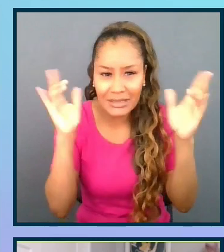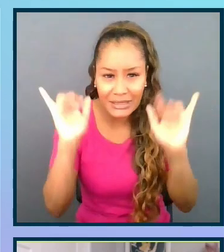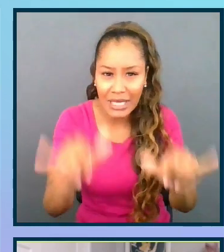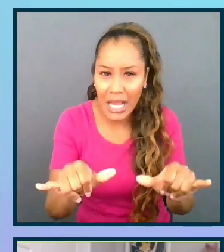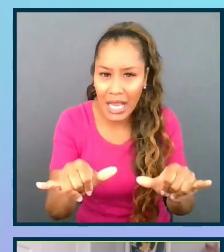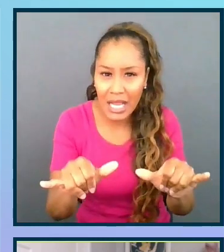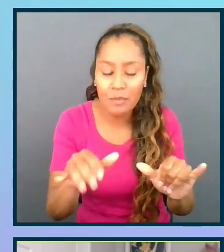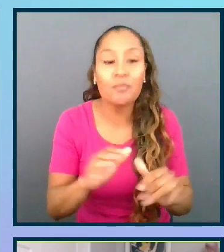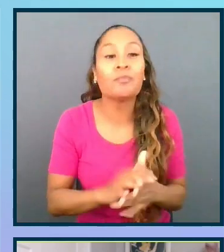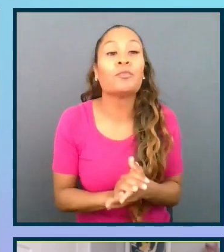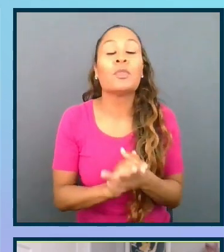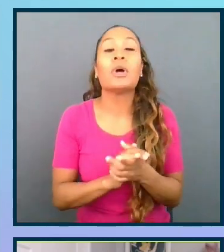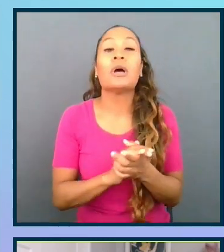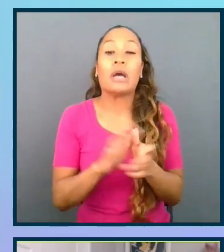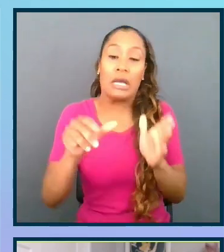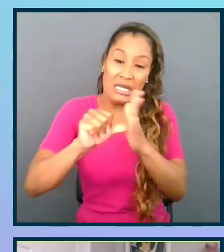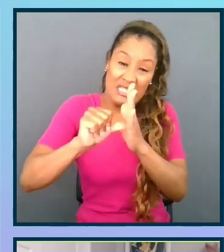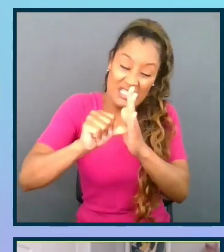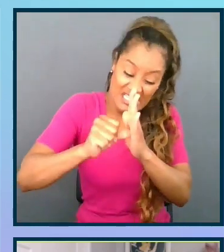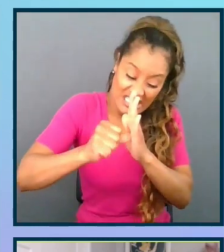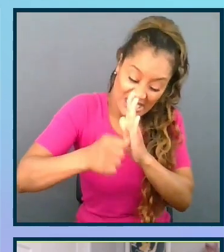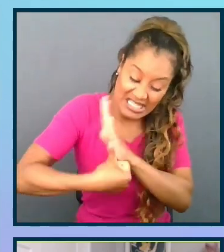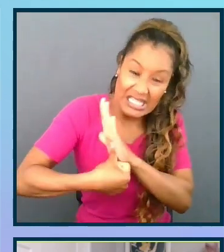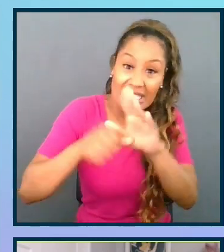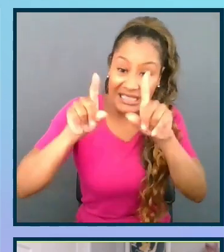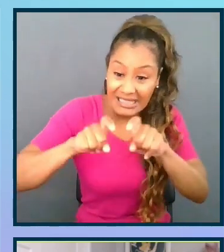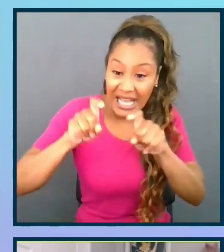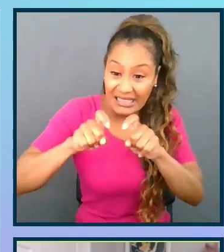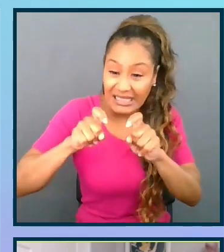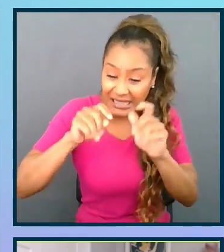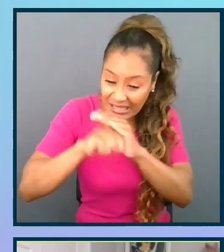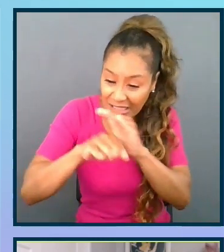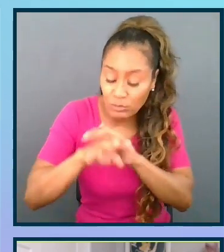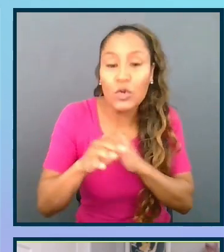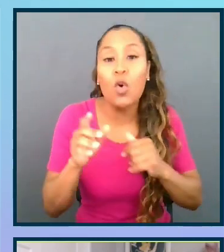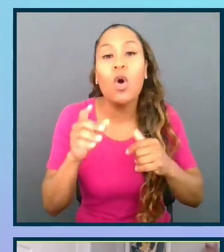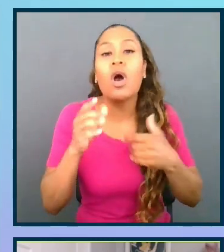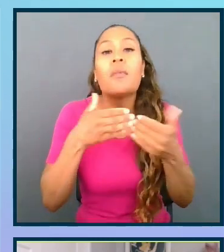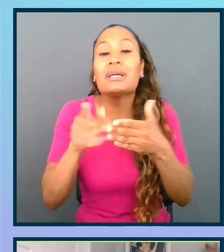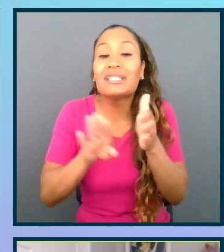When emphasizing accessibility during testing or even development alone,